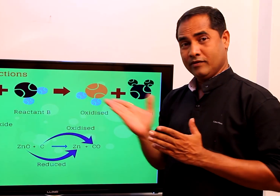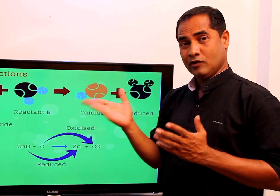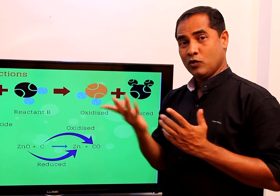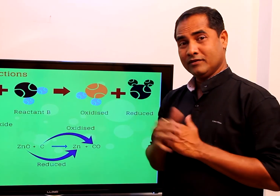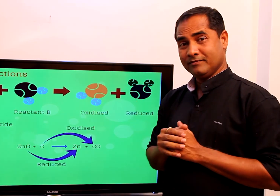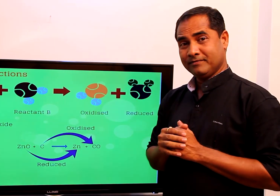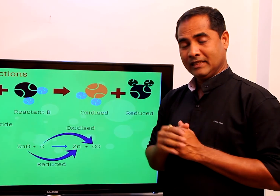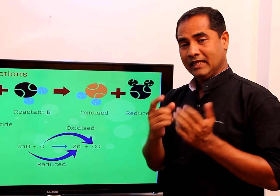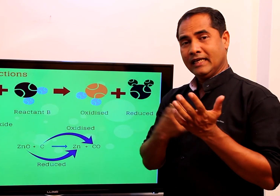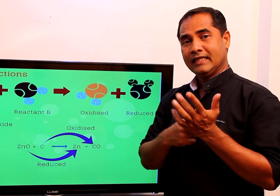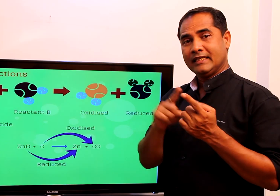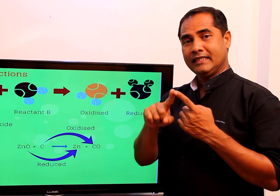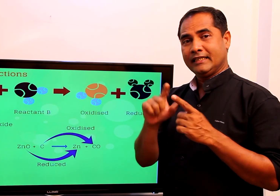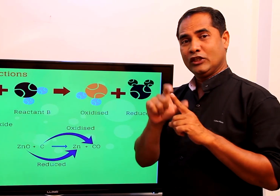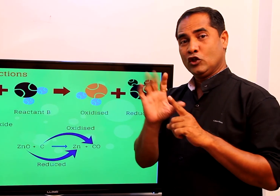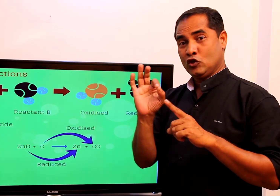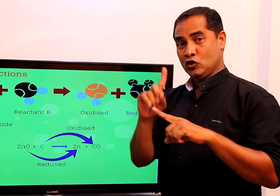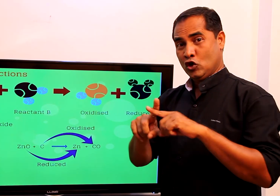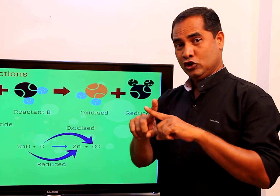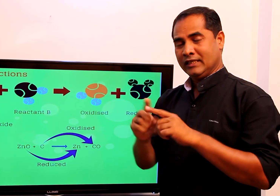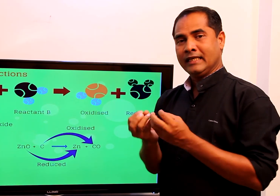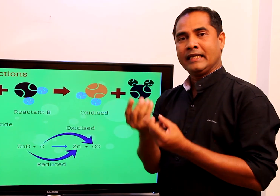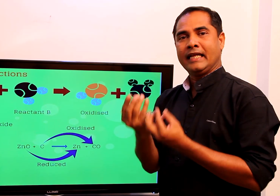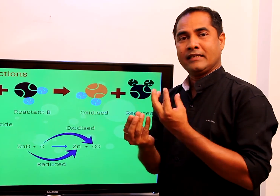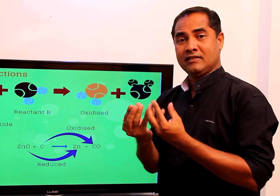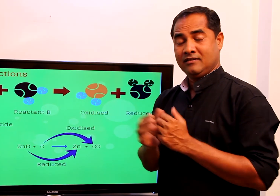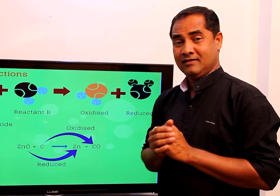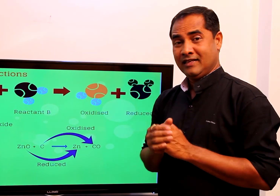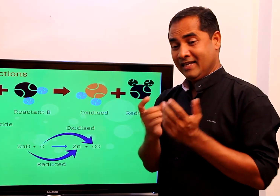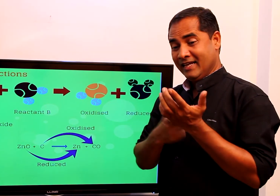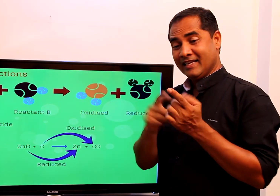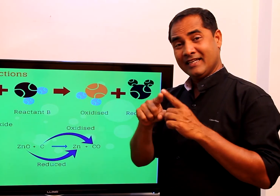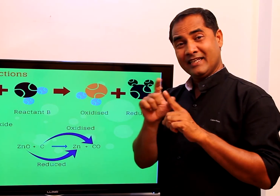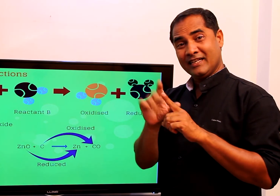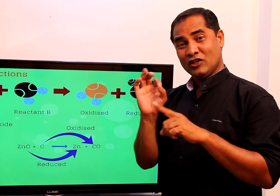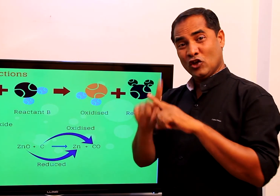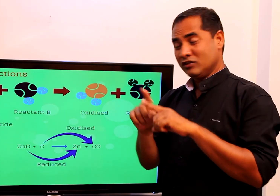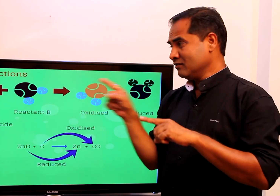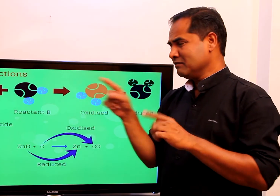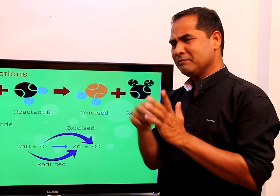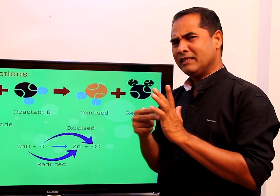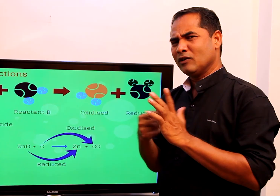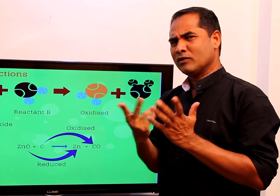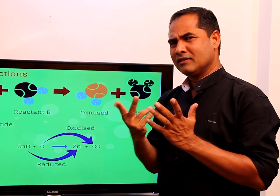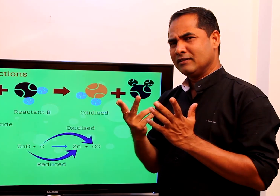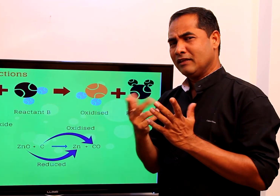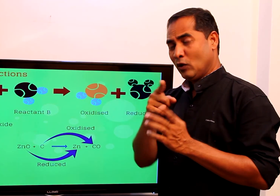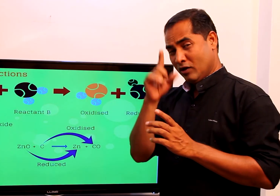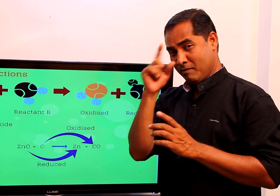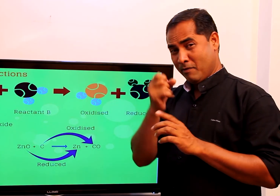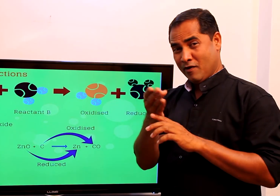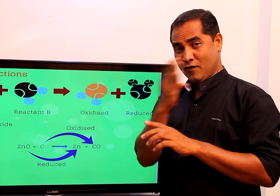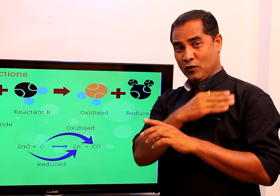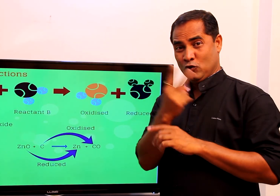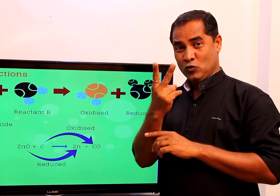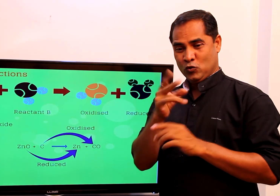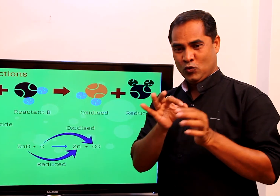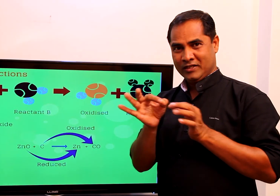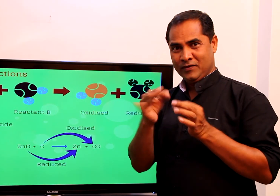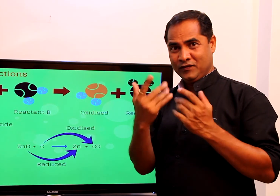Now we would see Redox reaction.